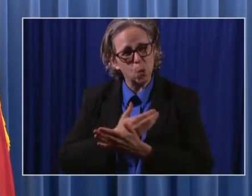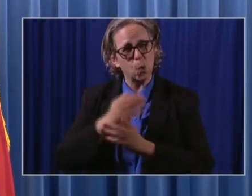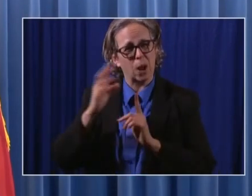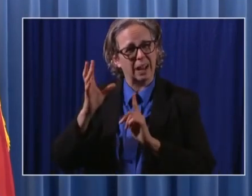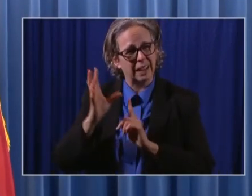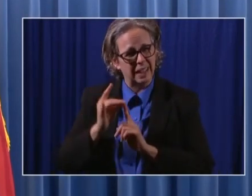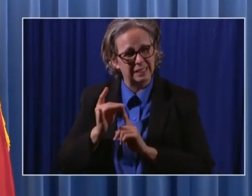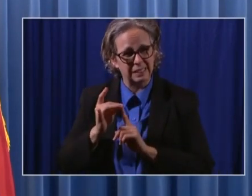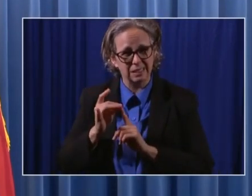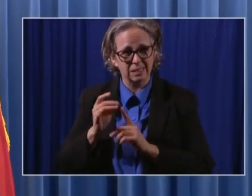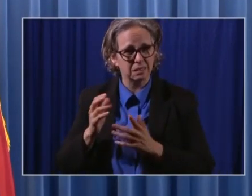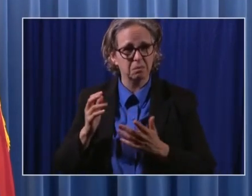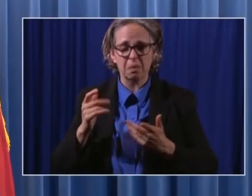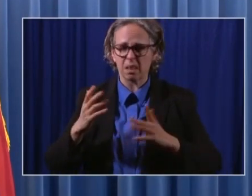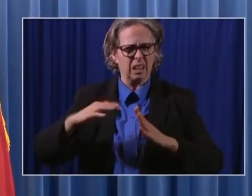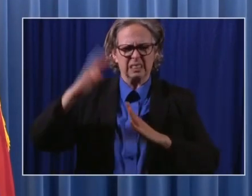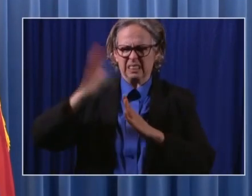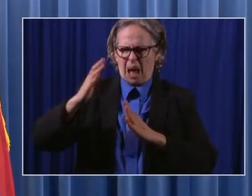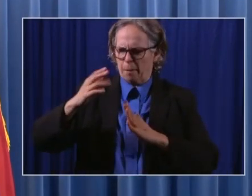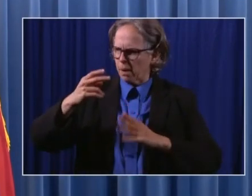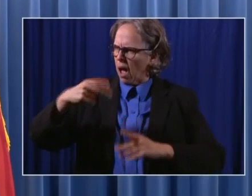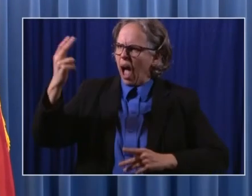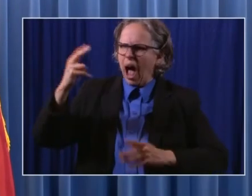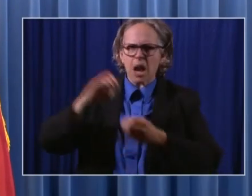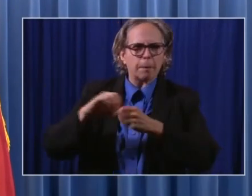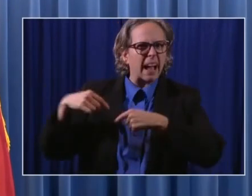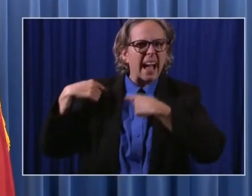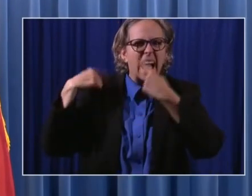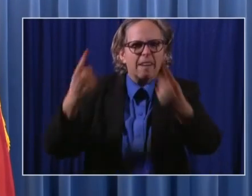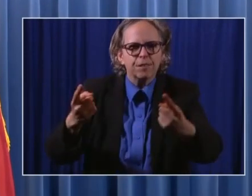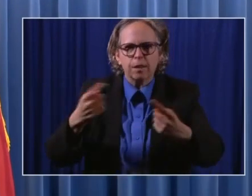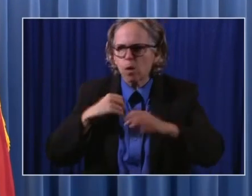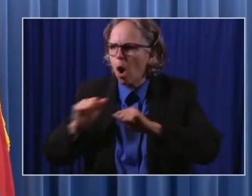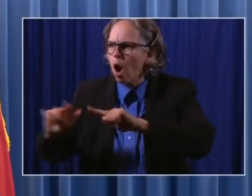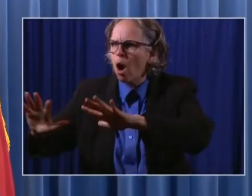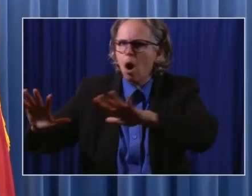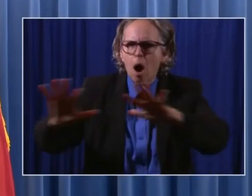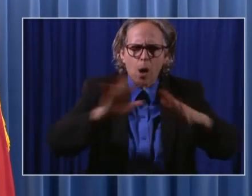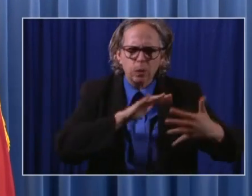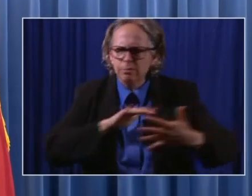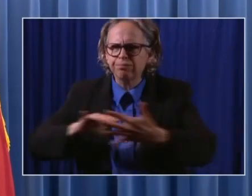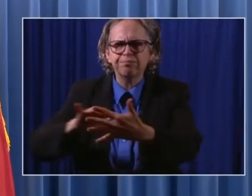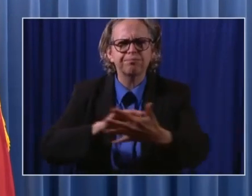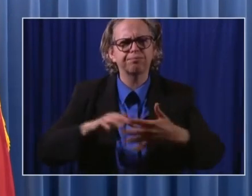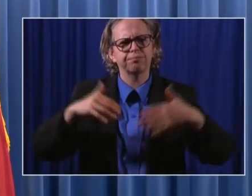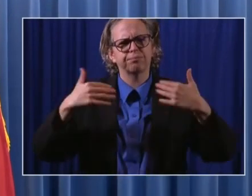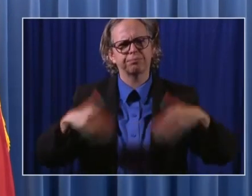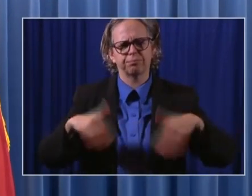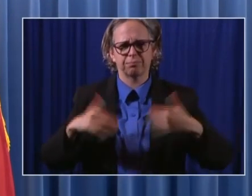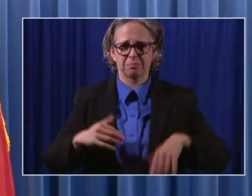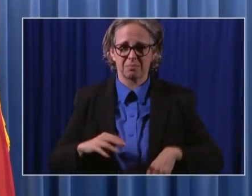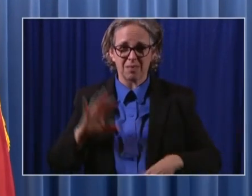LAST TWO WEEKS. THAT IS ONE OF THE WAYS WE ARE LOOKING AT THIS. DURING THE PAST TWO WEEKS, DEFIANCE COUNTY HAS SEEN 30 CASES WHICH IS A HIGHER NUMBER